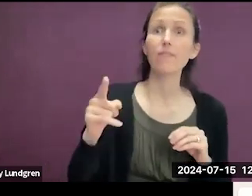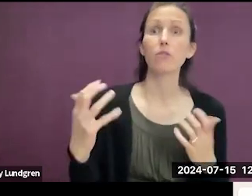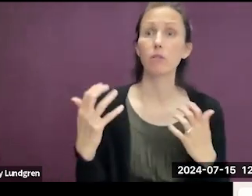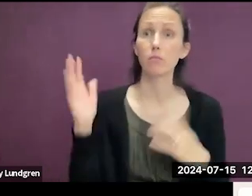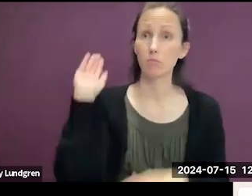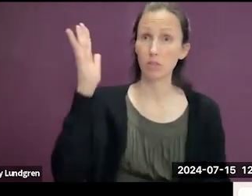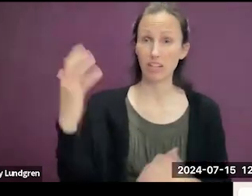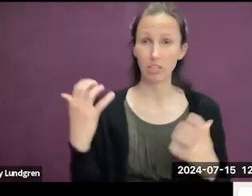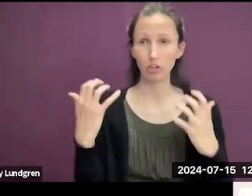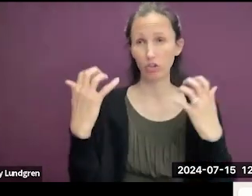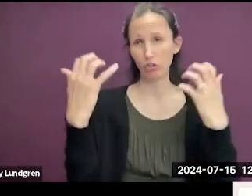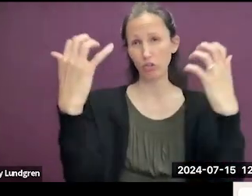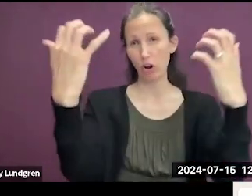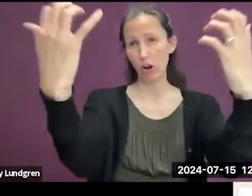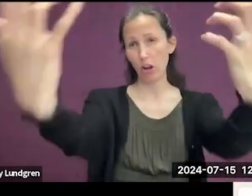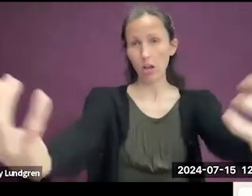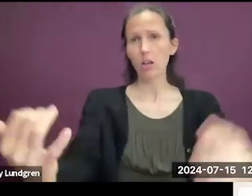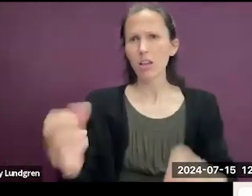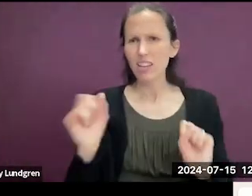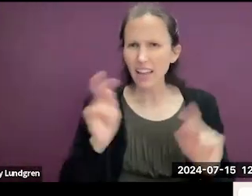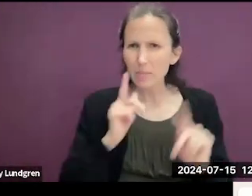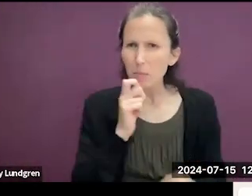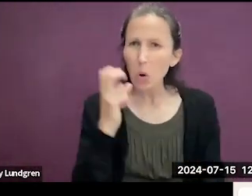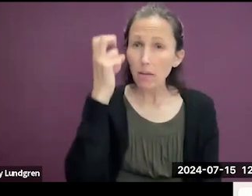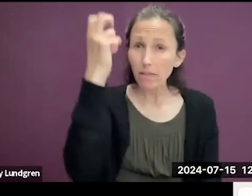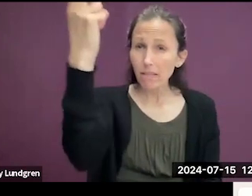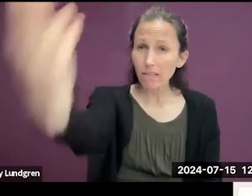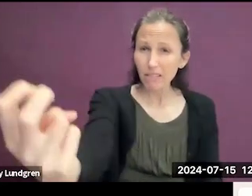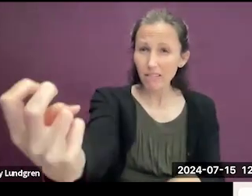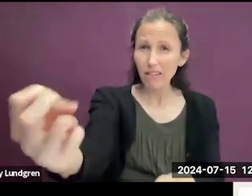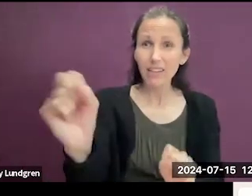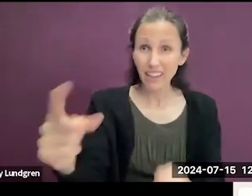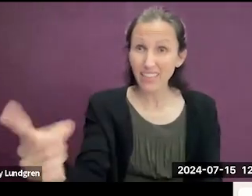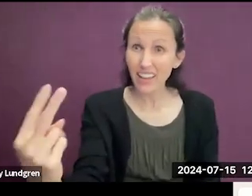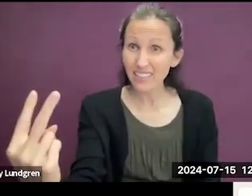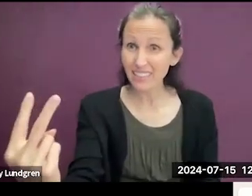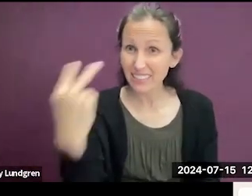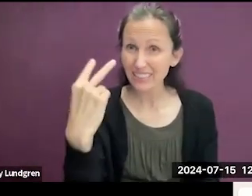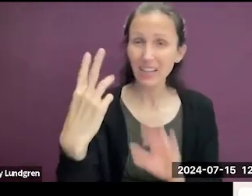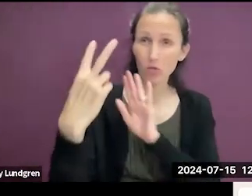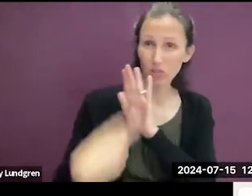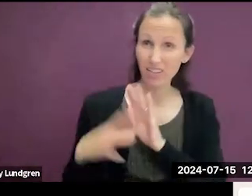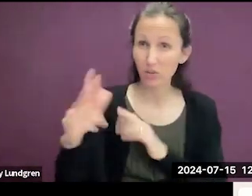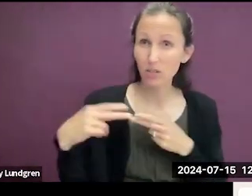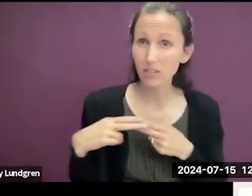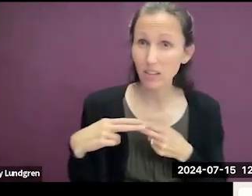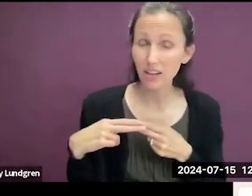Can the people who are sitting way in the back still read what is on your slide? So our recommendation would be to up that font size